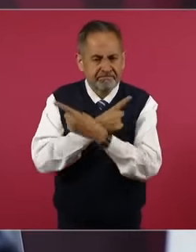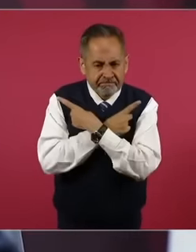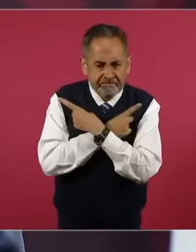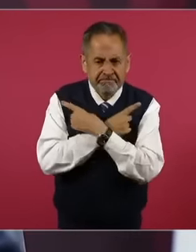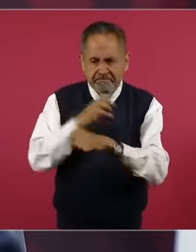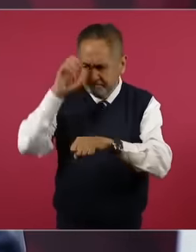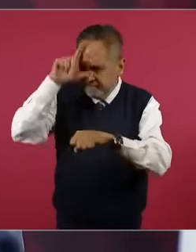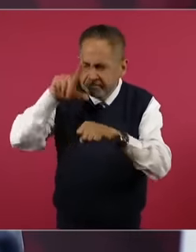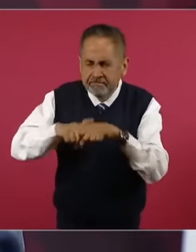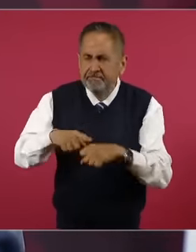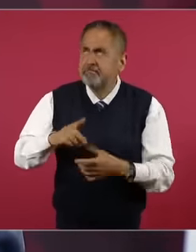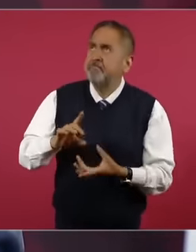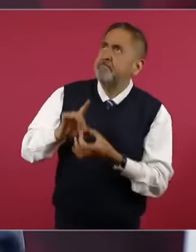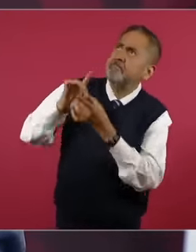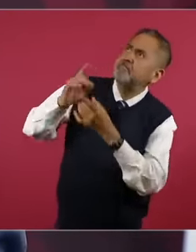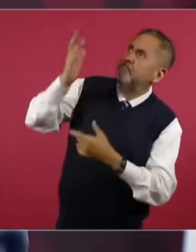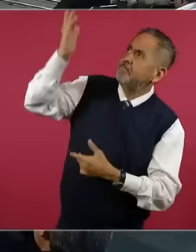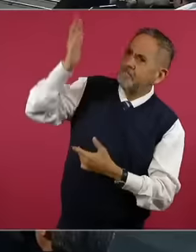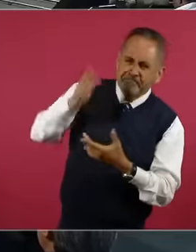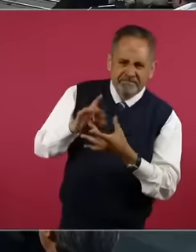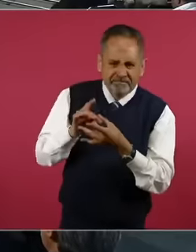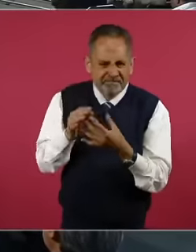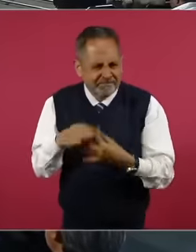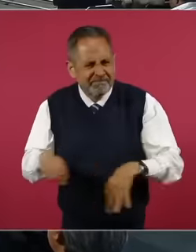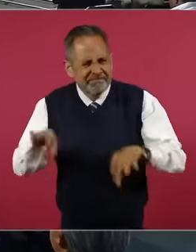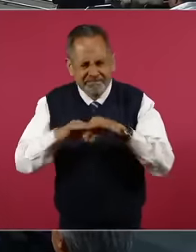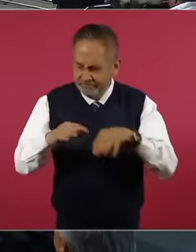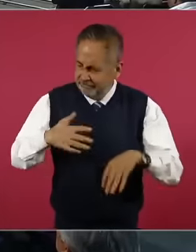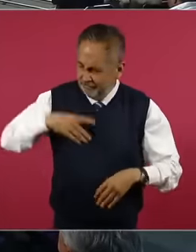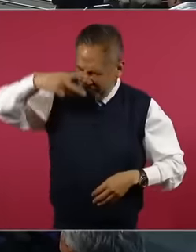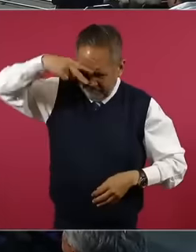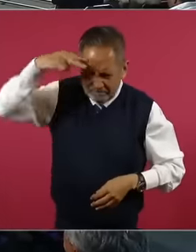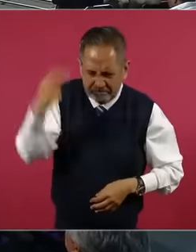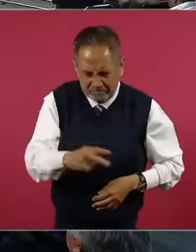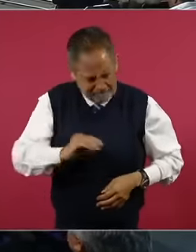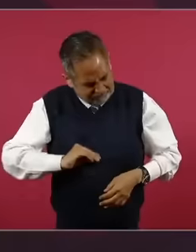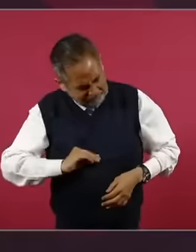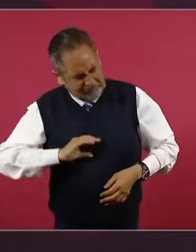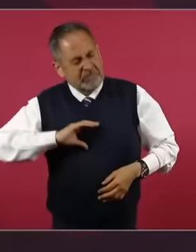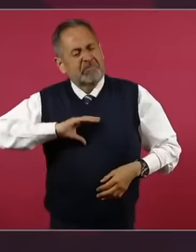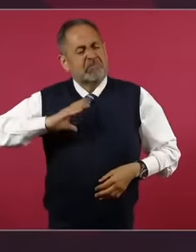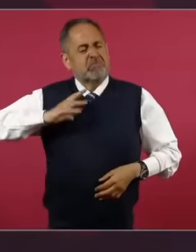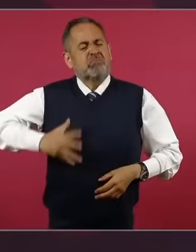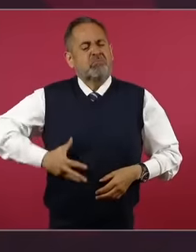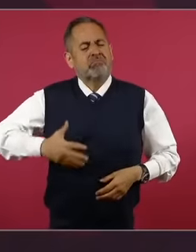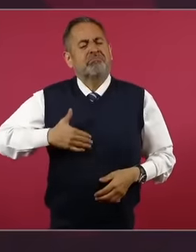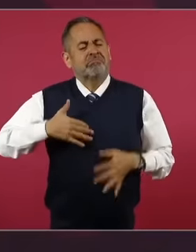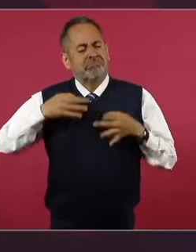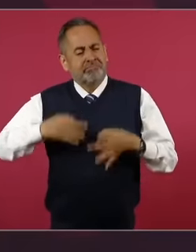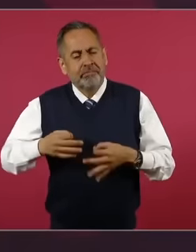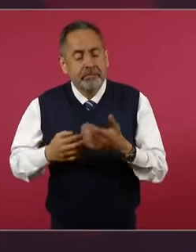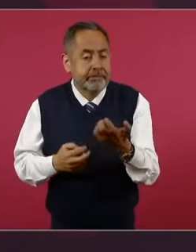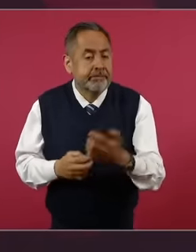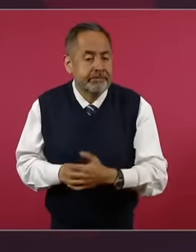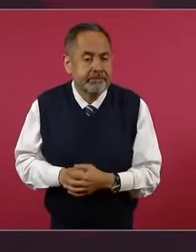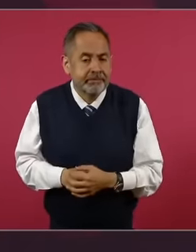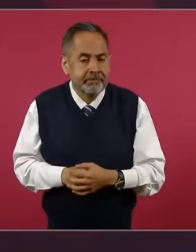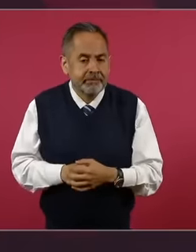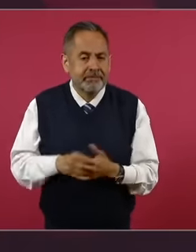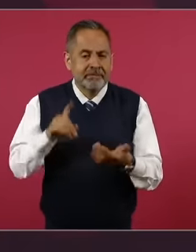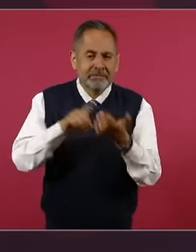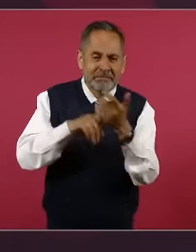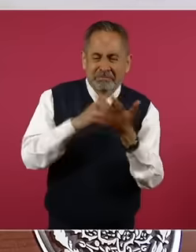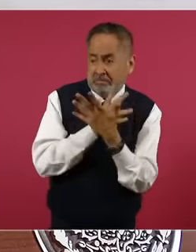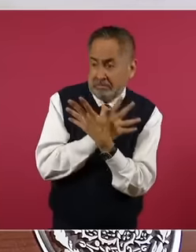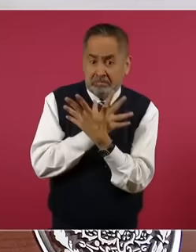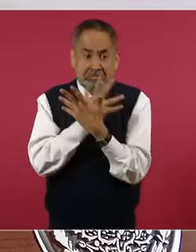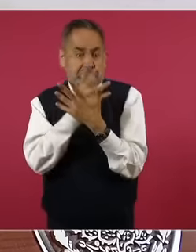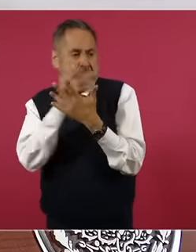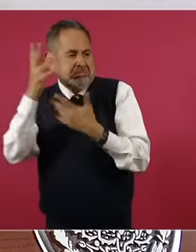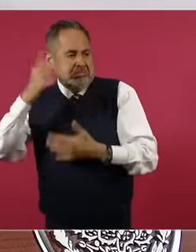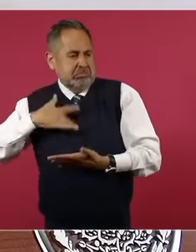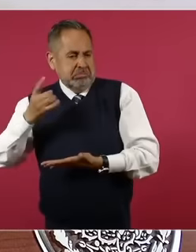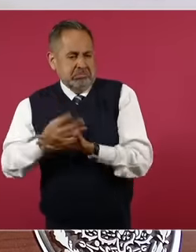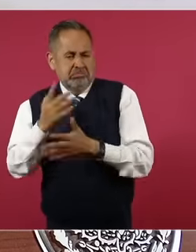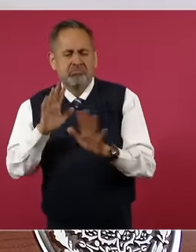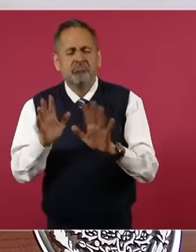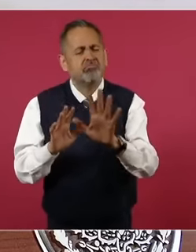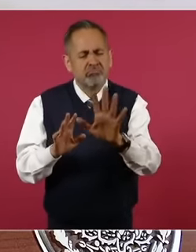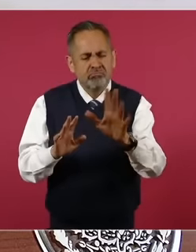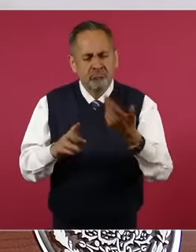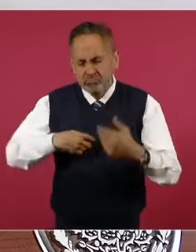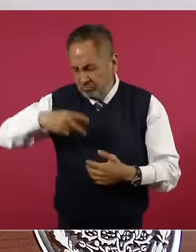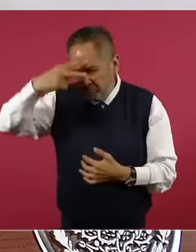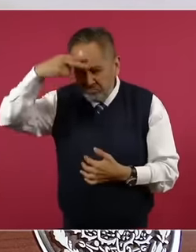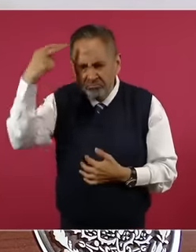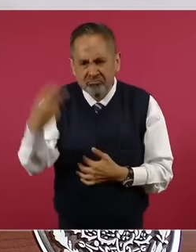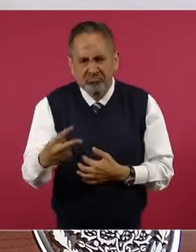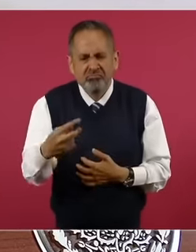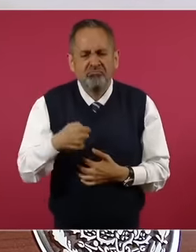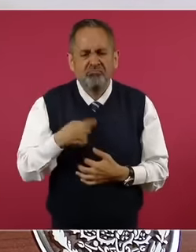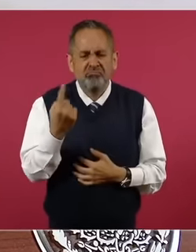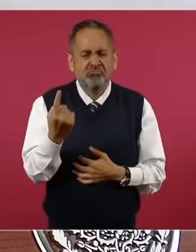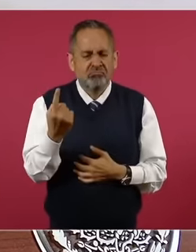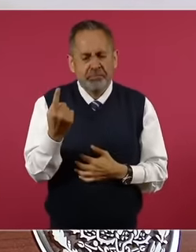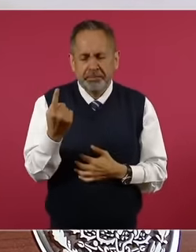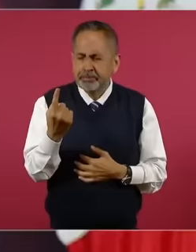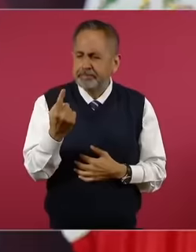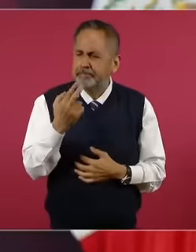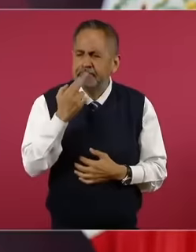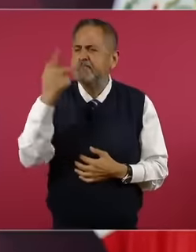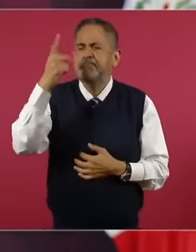spiritual morals, pride in Mexico without falling into chauvinism. Mexico is one of the